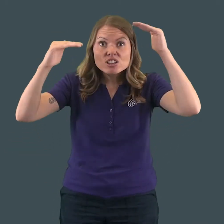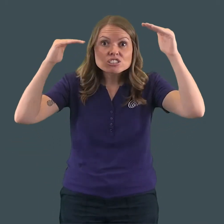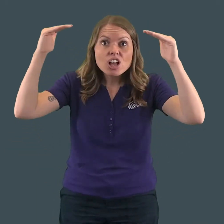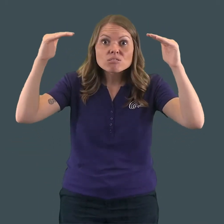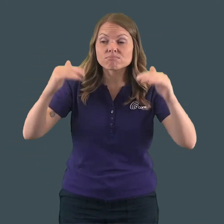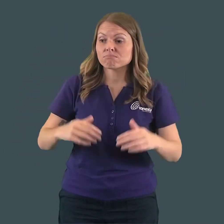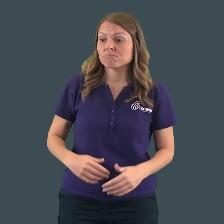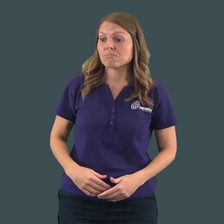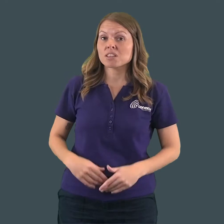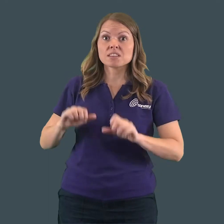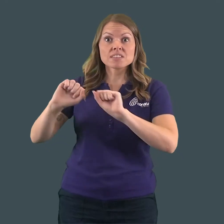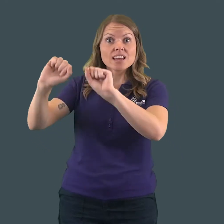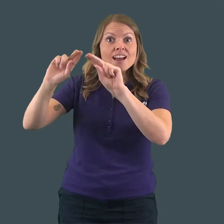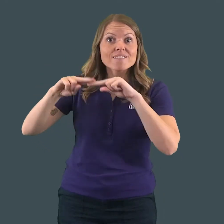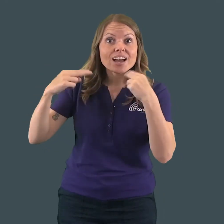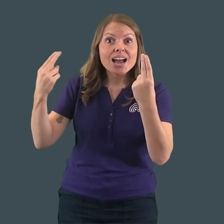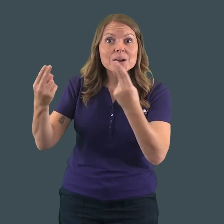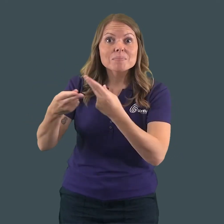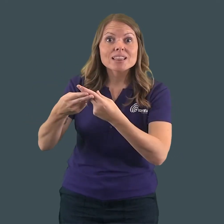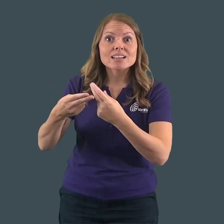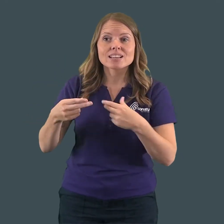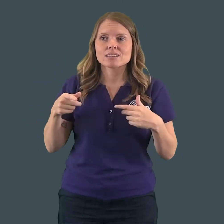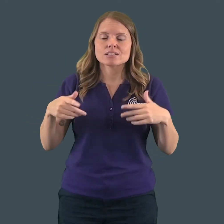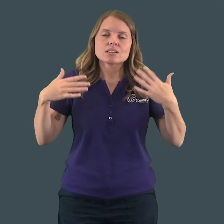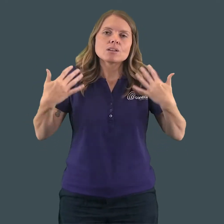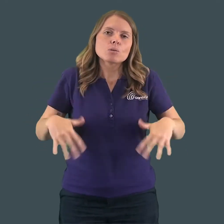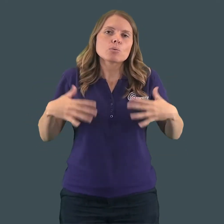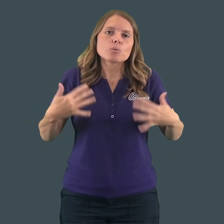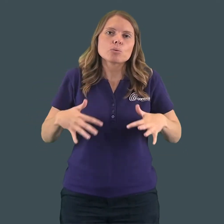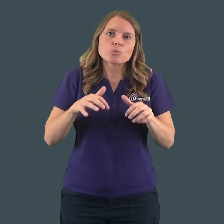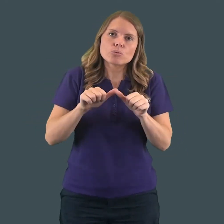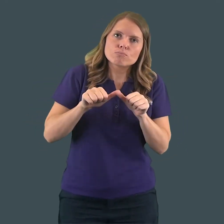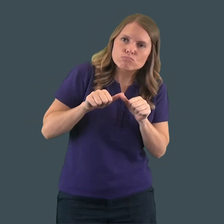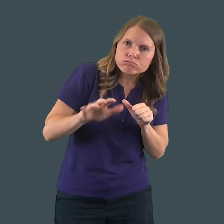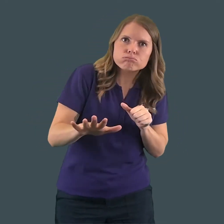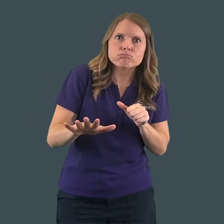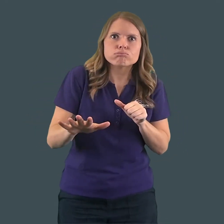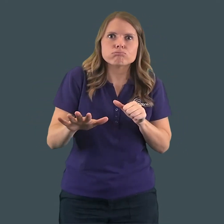adults and their families.